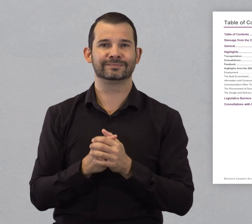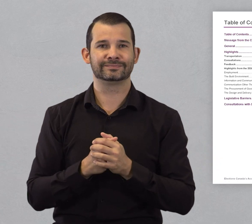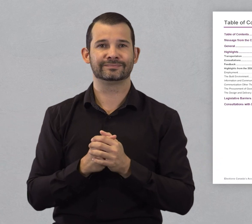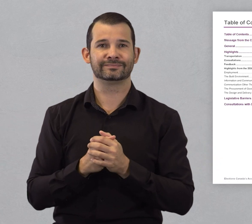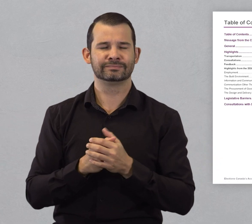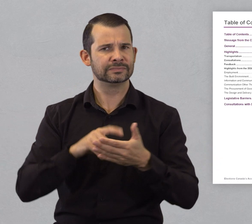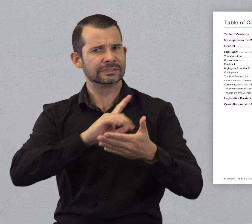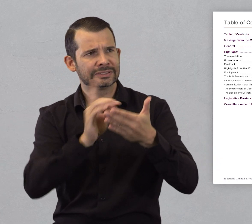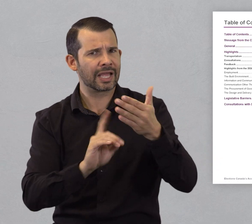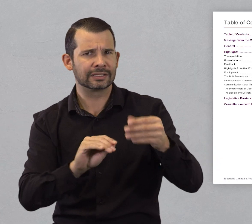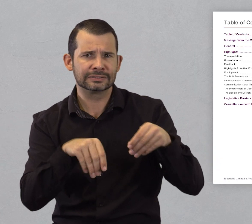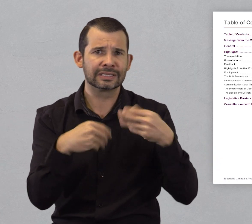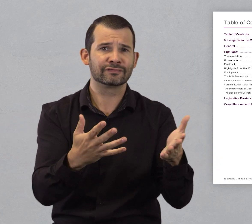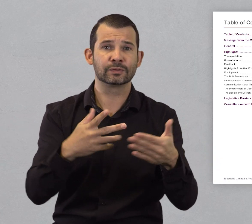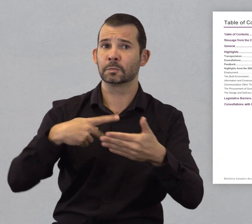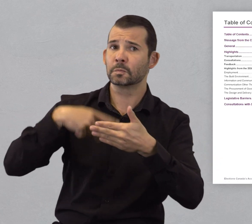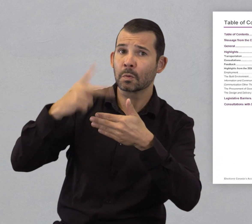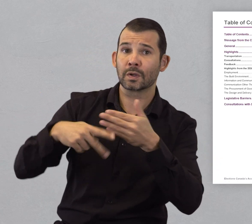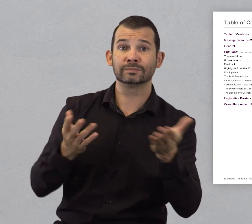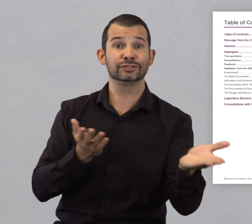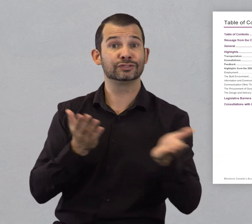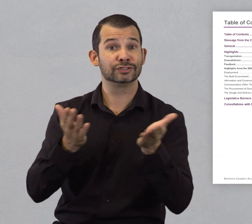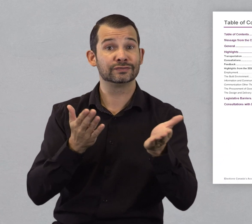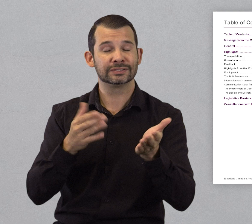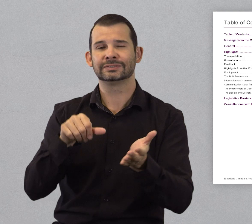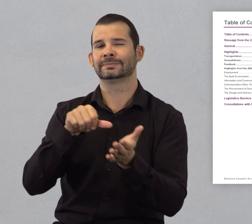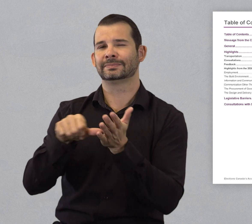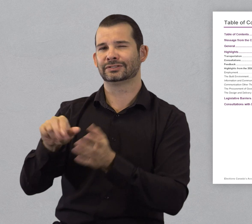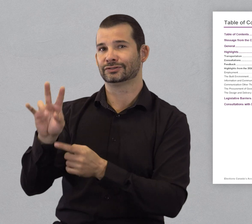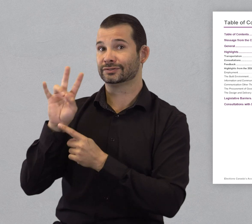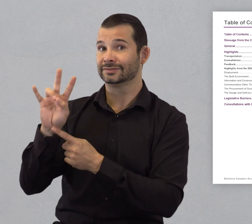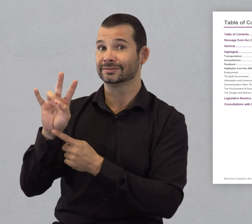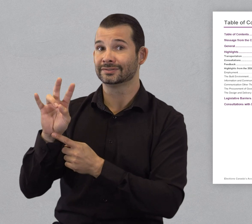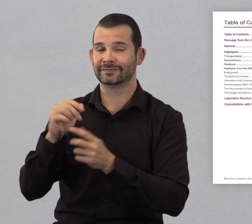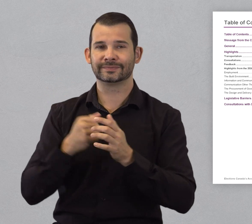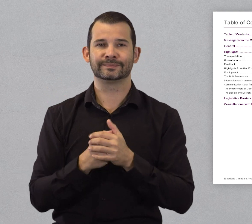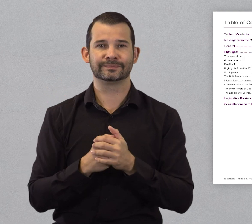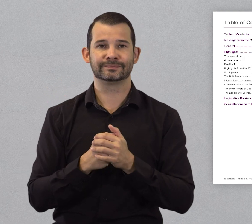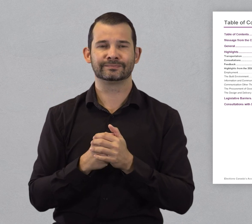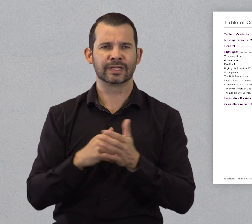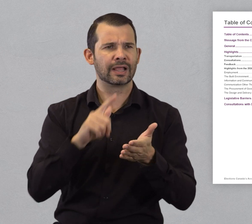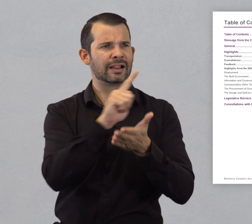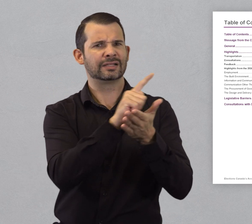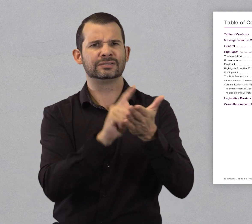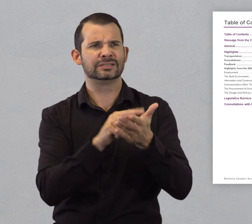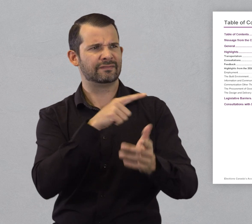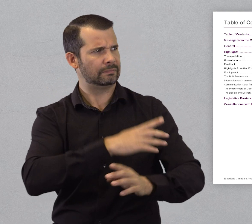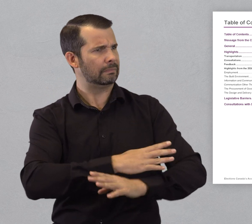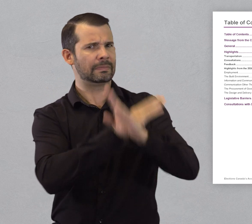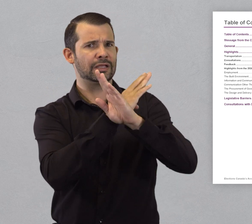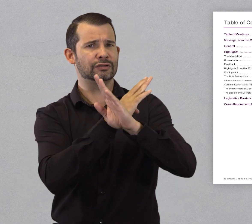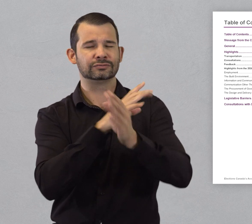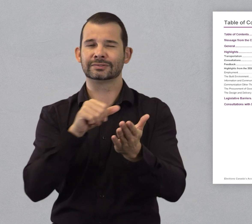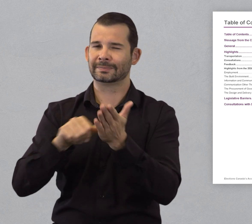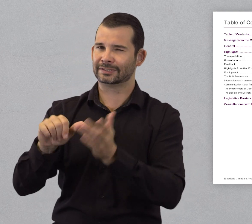The Design and Delivery of Programs and Services 7 Legislative Barriers 9